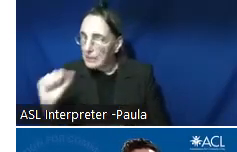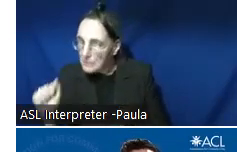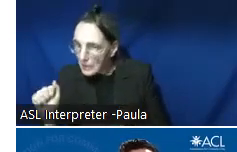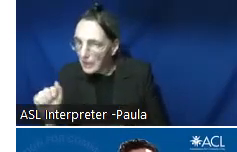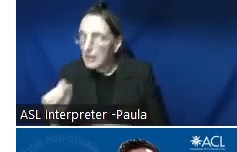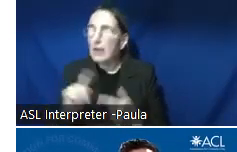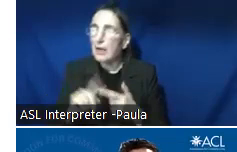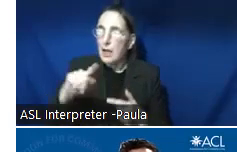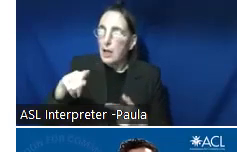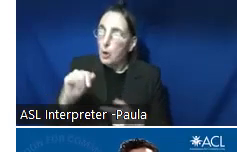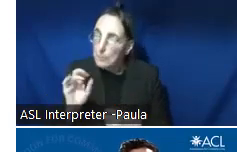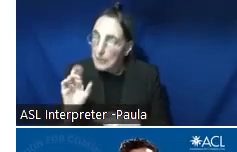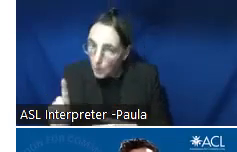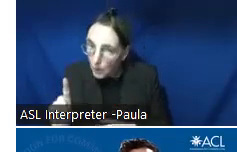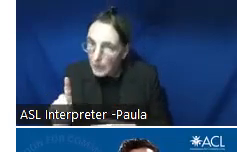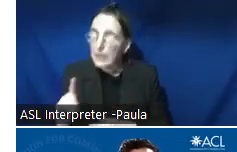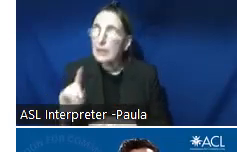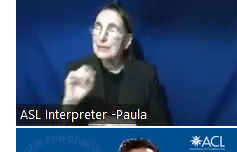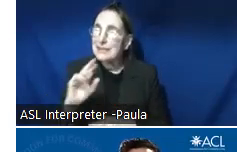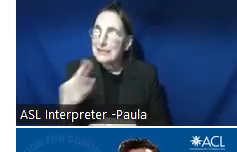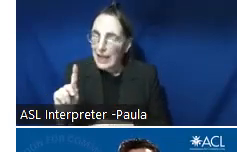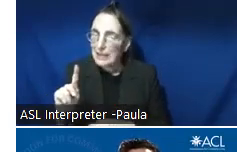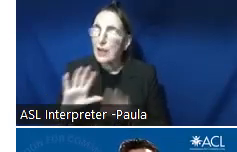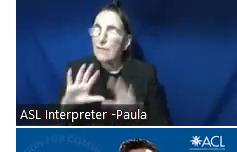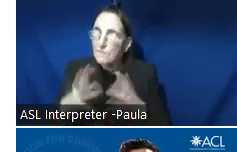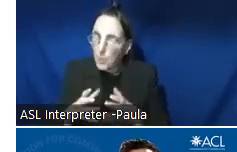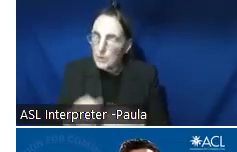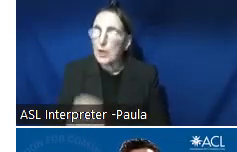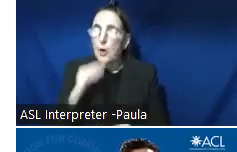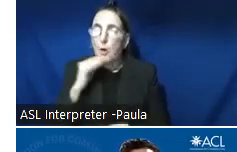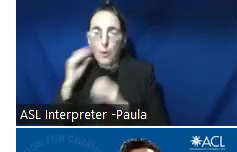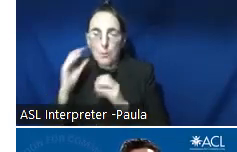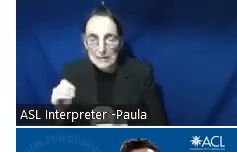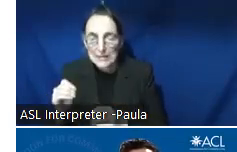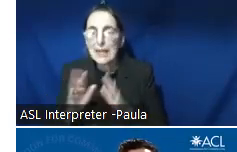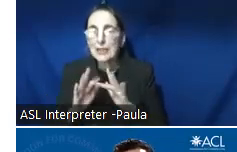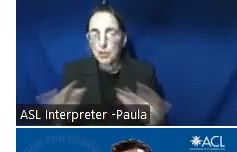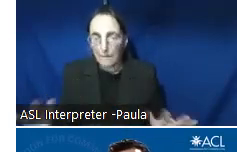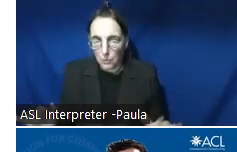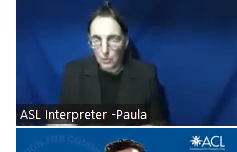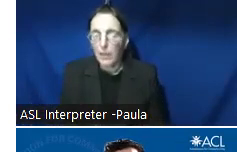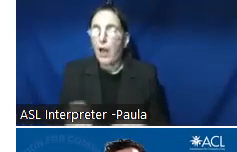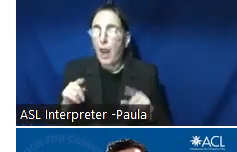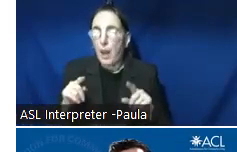plans to end homelessness, and so forth. Alignment of technical support goals with other housing